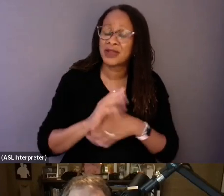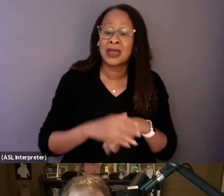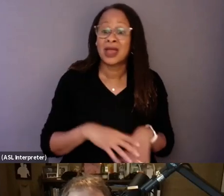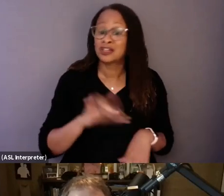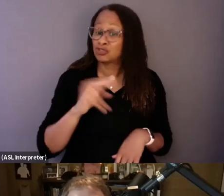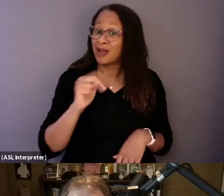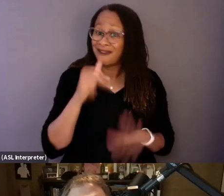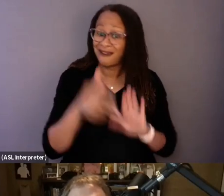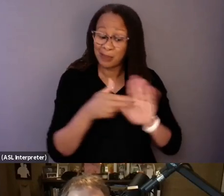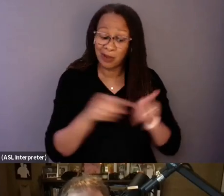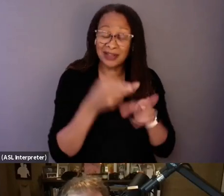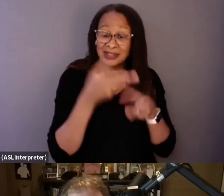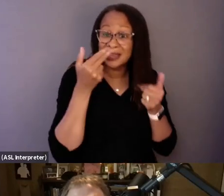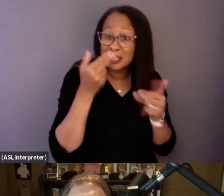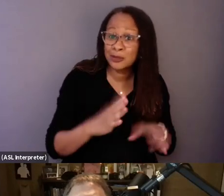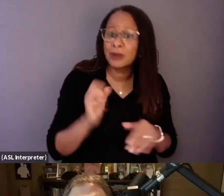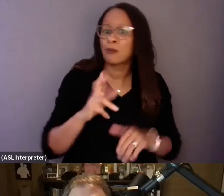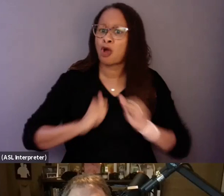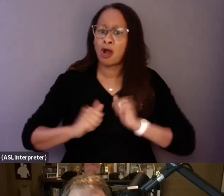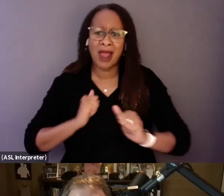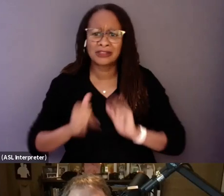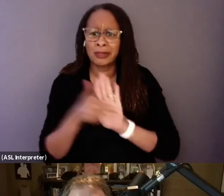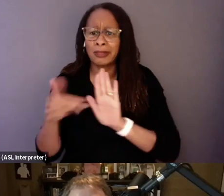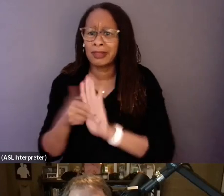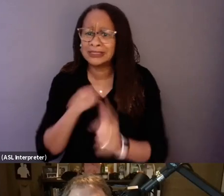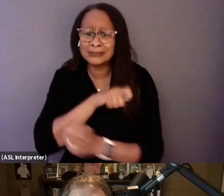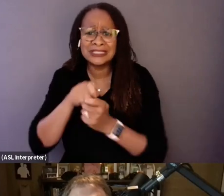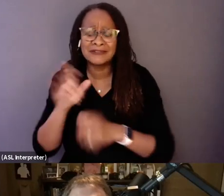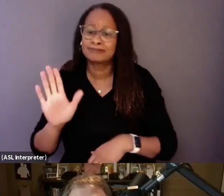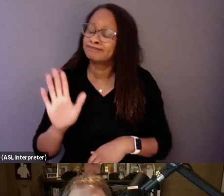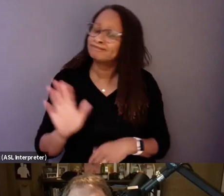He was or an actor, and indeed he was an artist